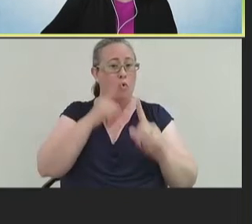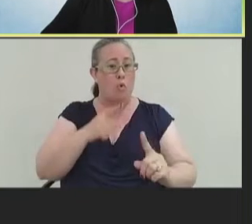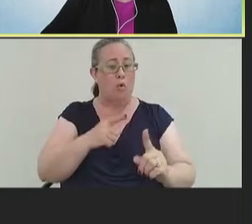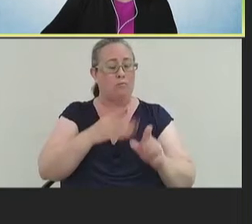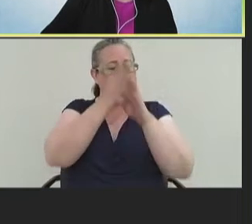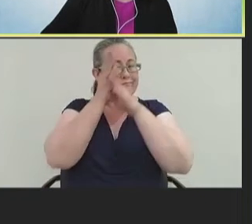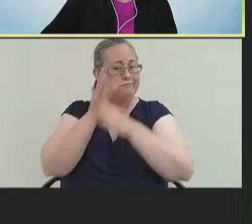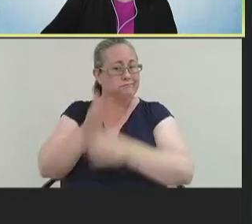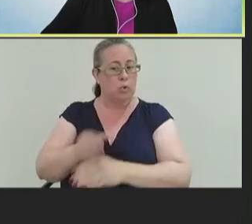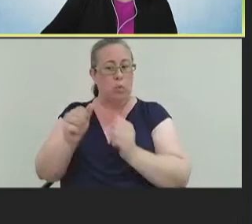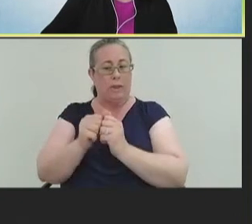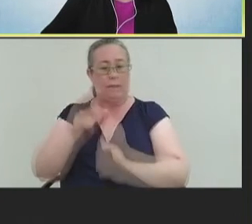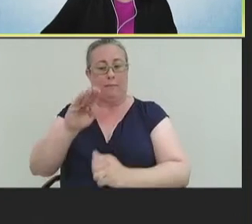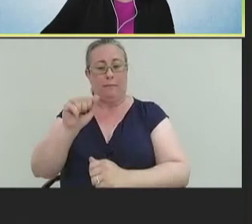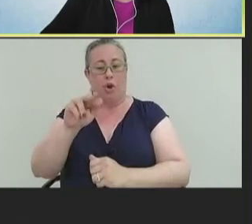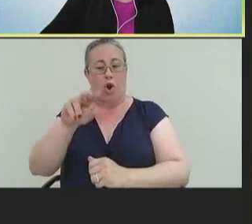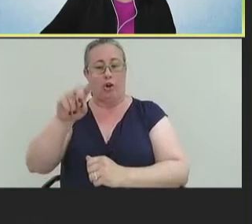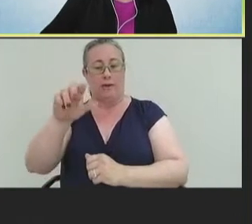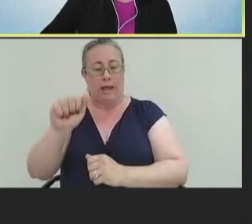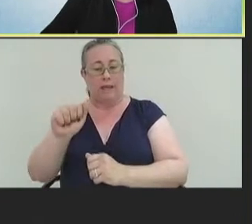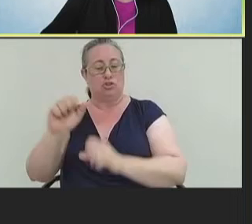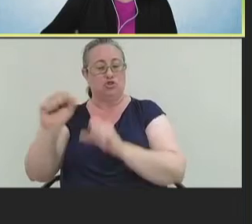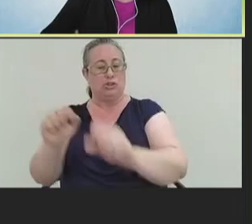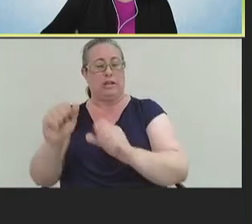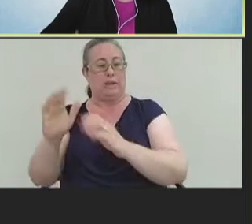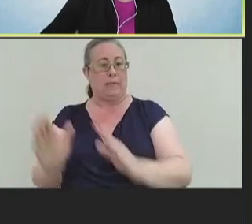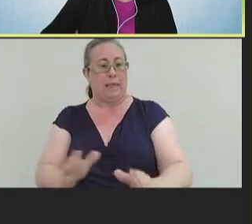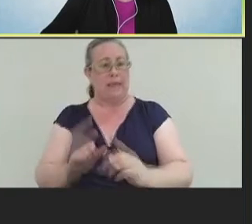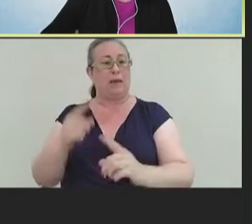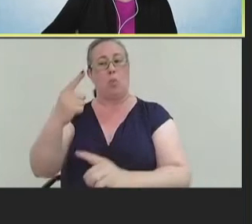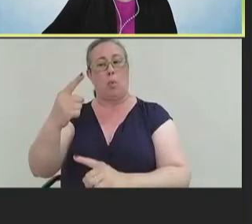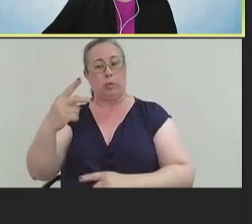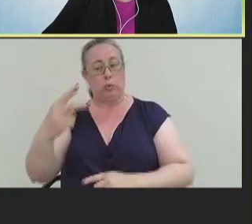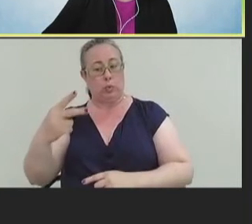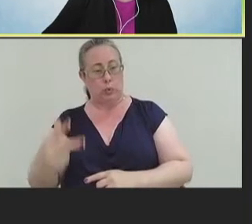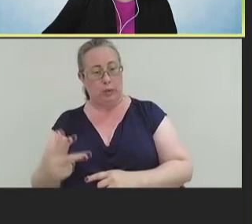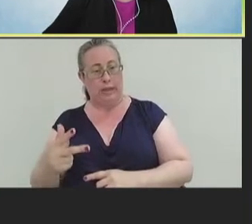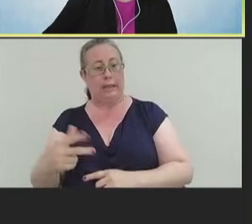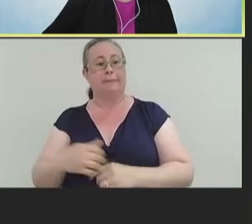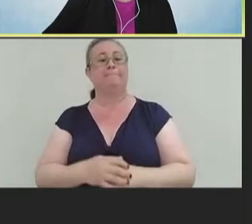Plan goals 1, 2, and 3, preparedness, response, and partnerships. Next slide.